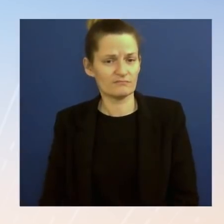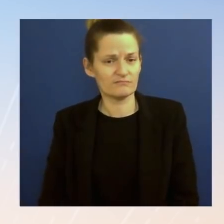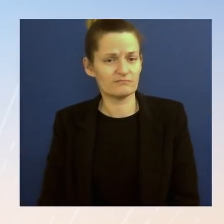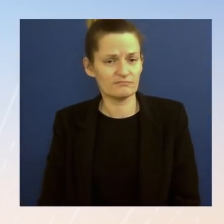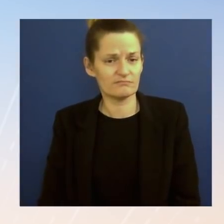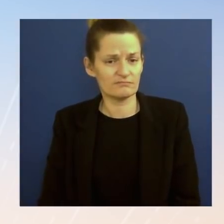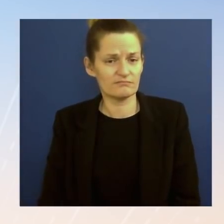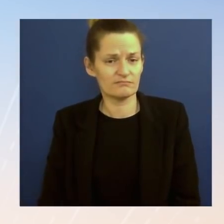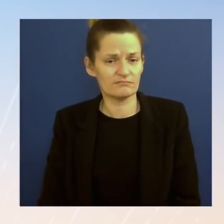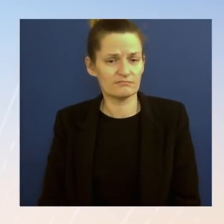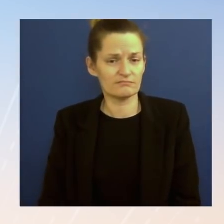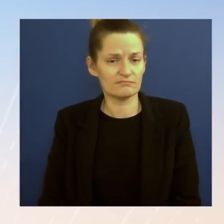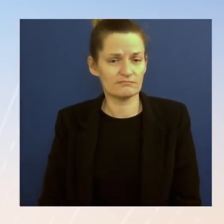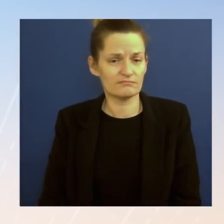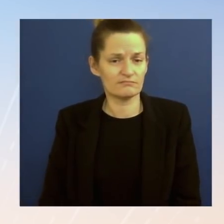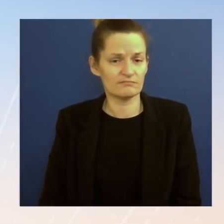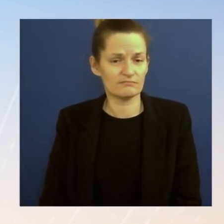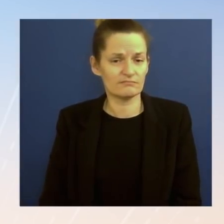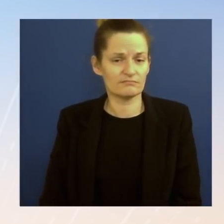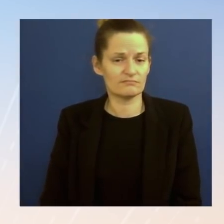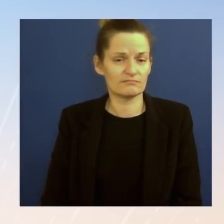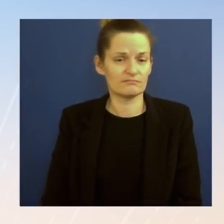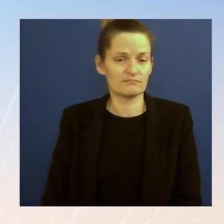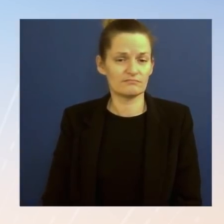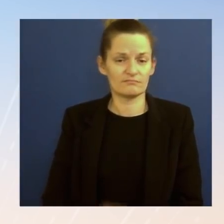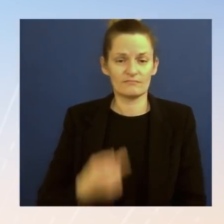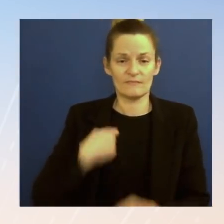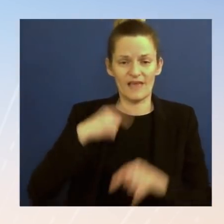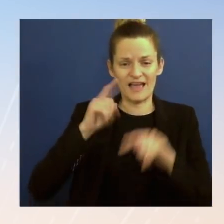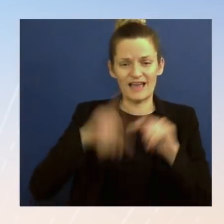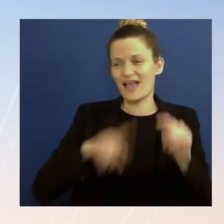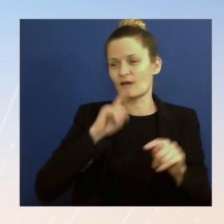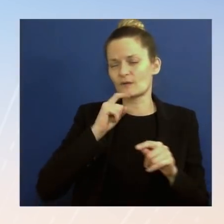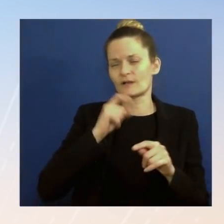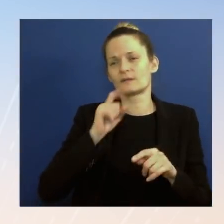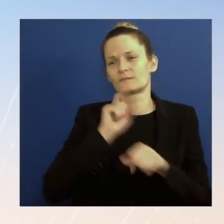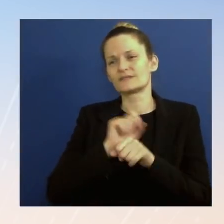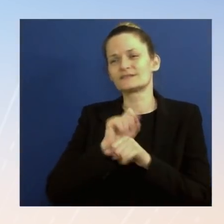or any of us can, and predict what would have been different. What we did is we took steps to rally the world